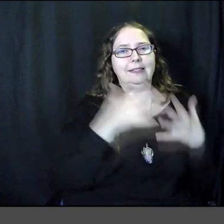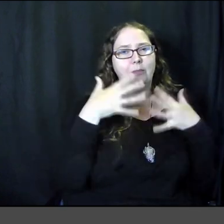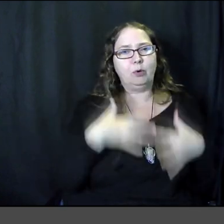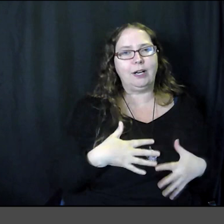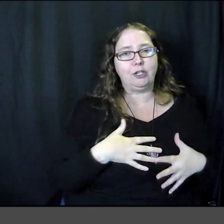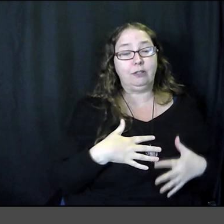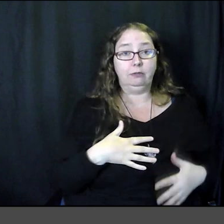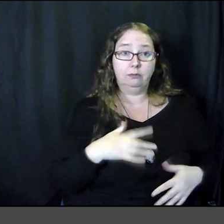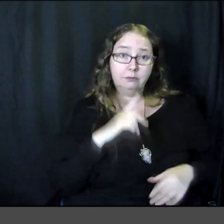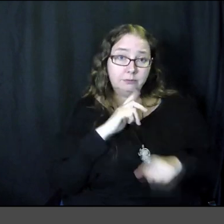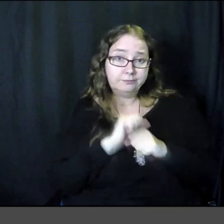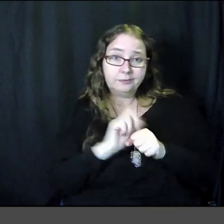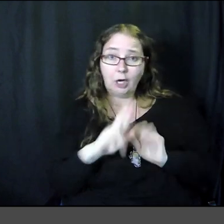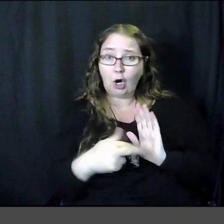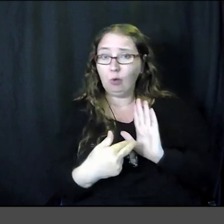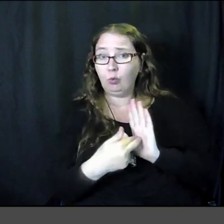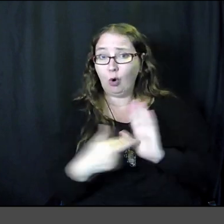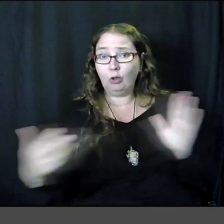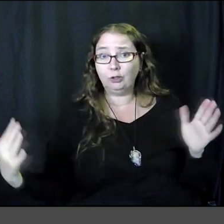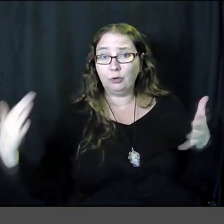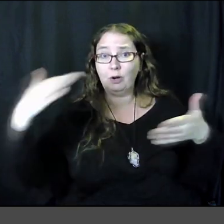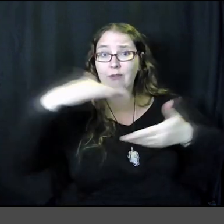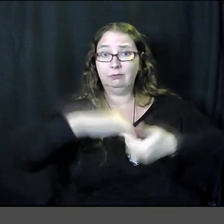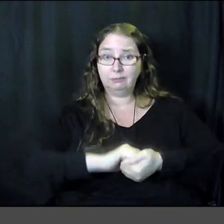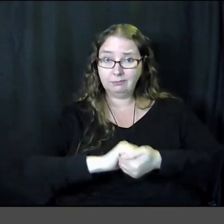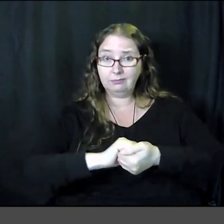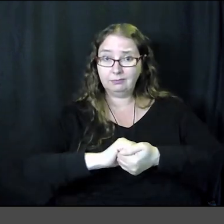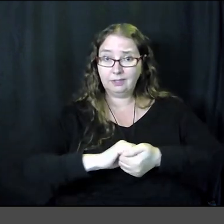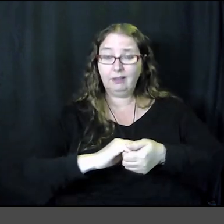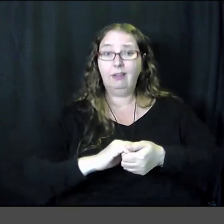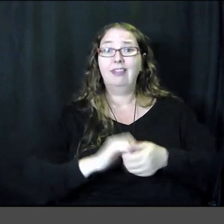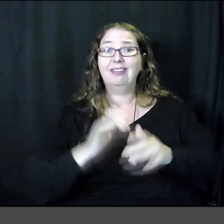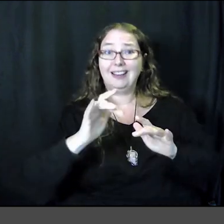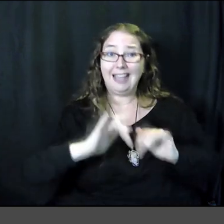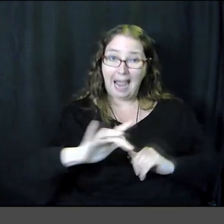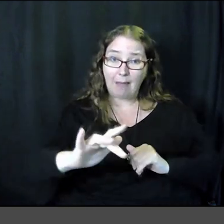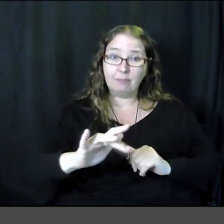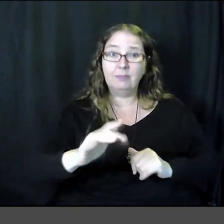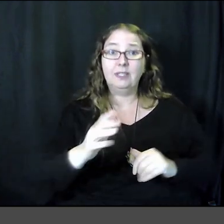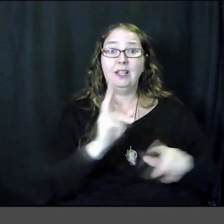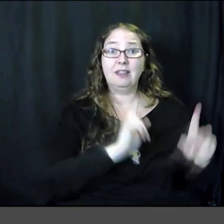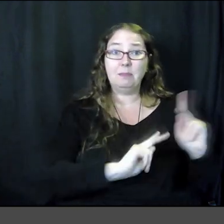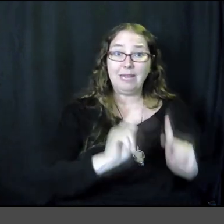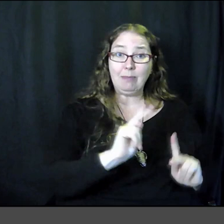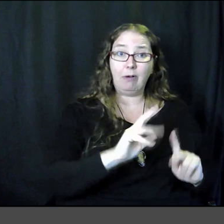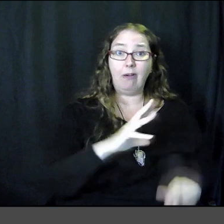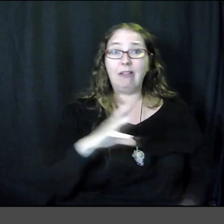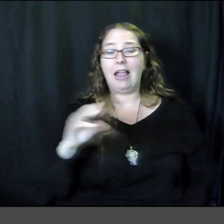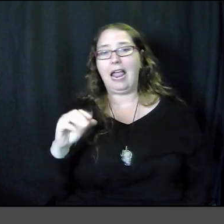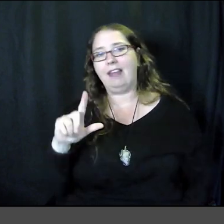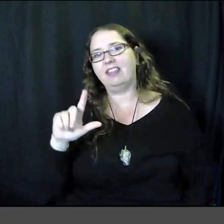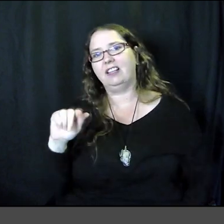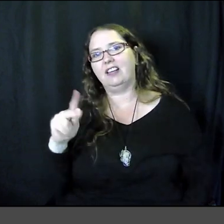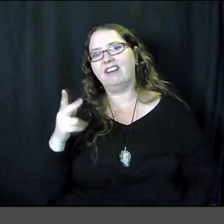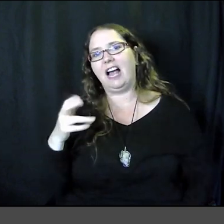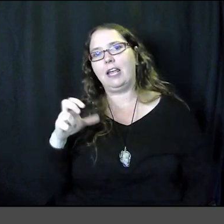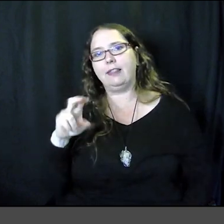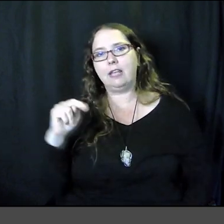THE GAP BETWEEN THE PEOPLE AND WHAT YOU CALL THE LEVIATHAN?